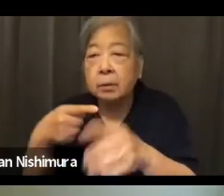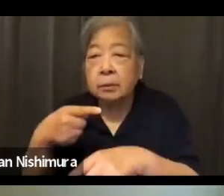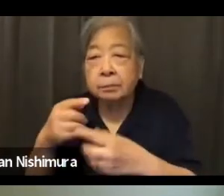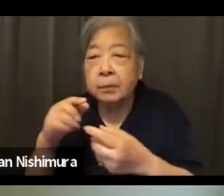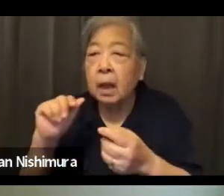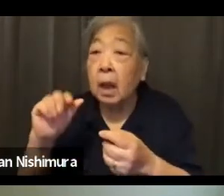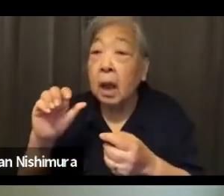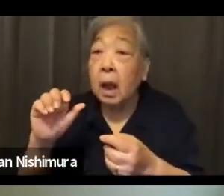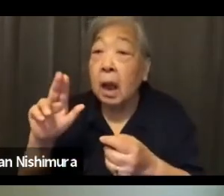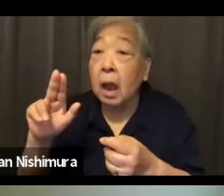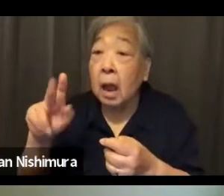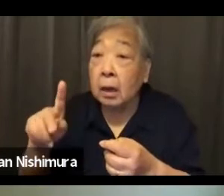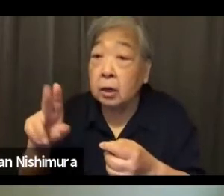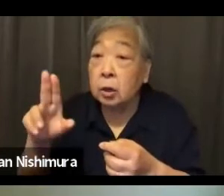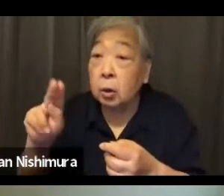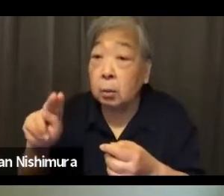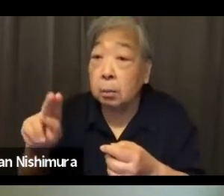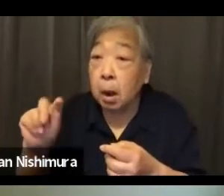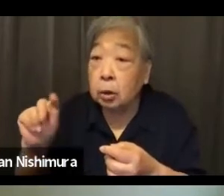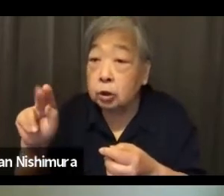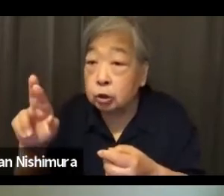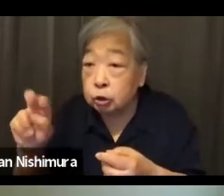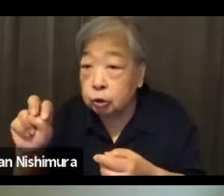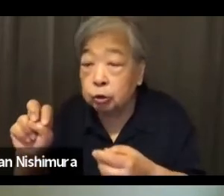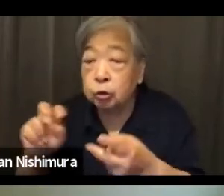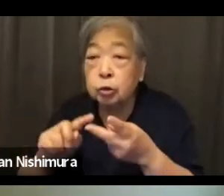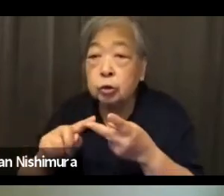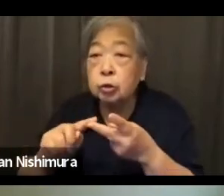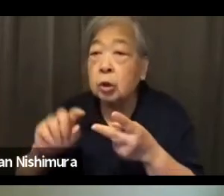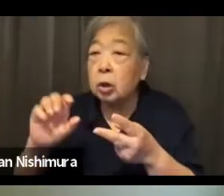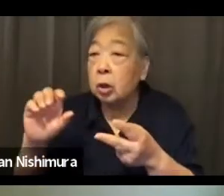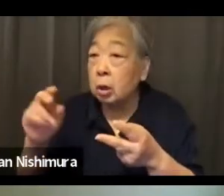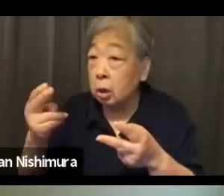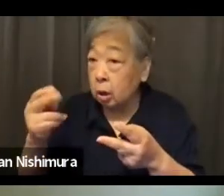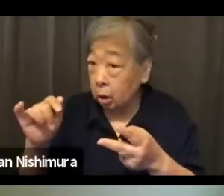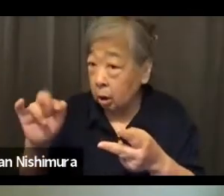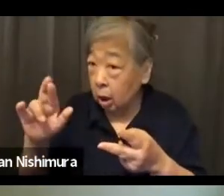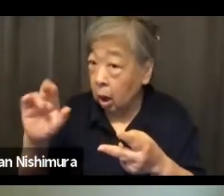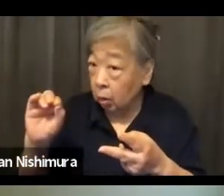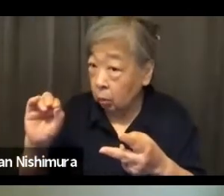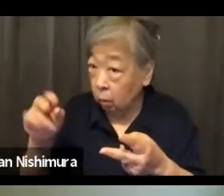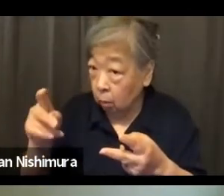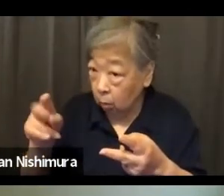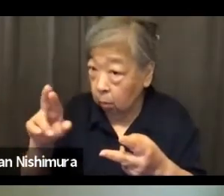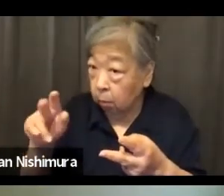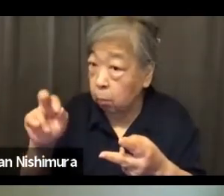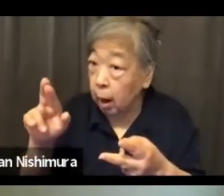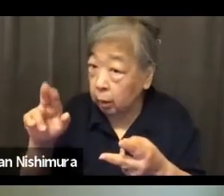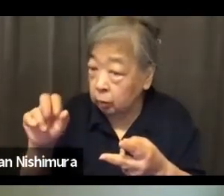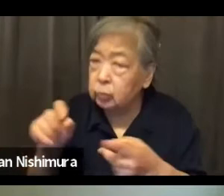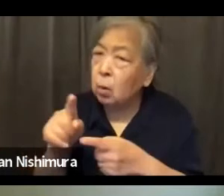and chiropractors and I'm not saying that there is not value in those kinds of practitioners,